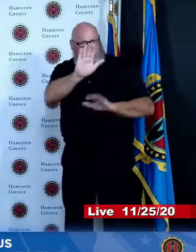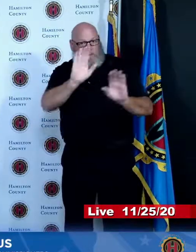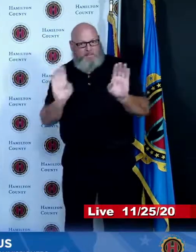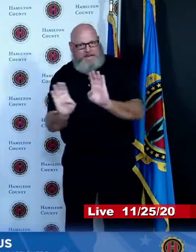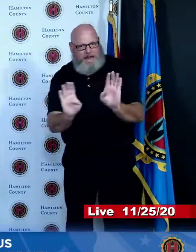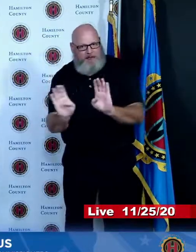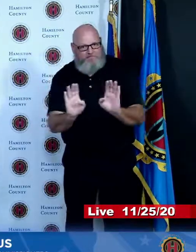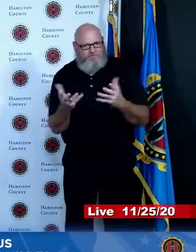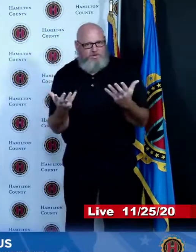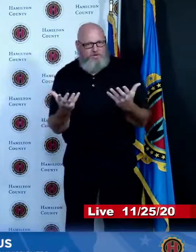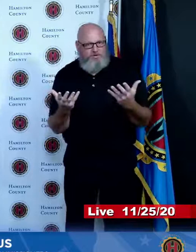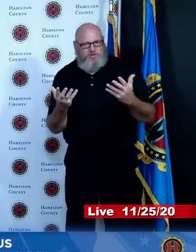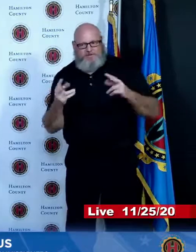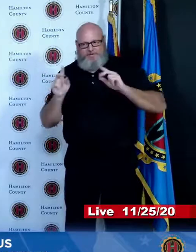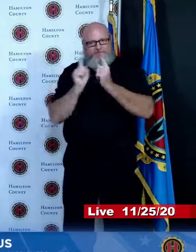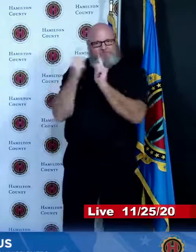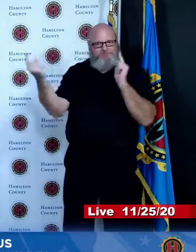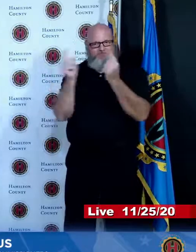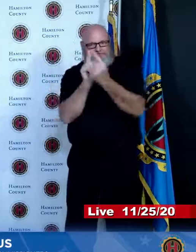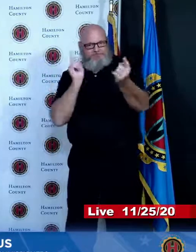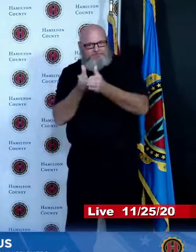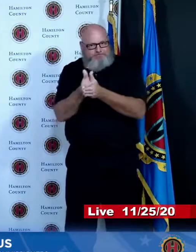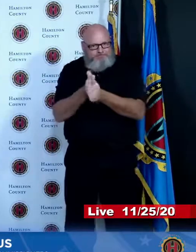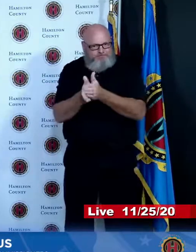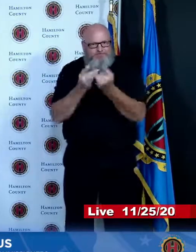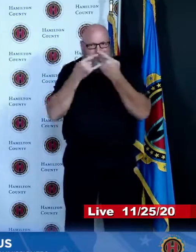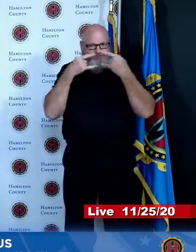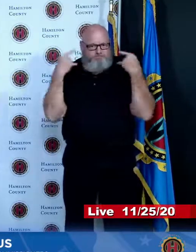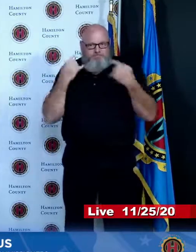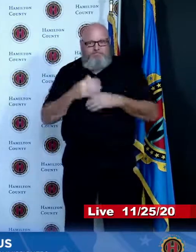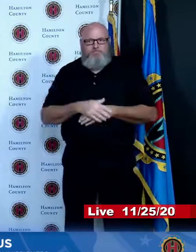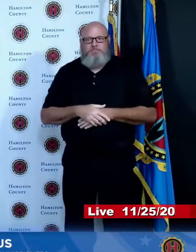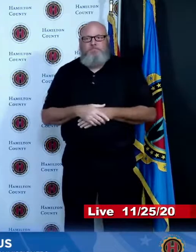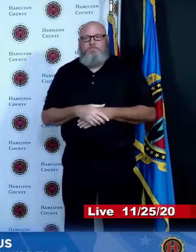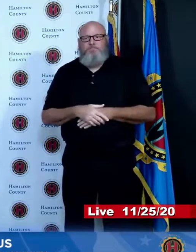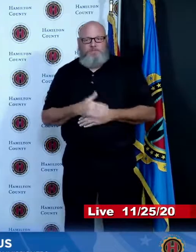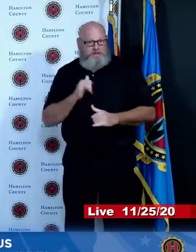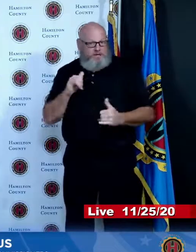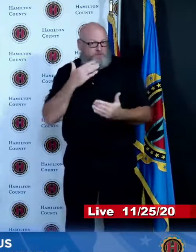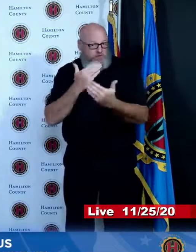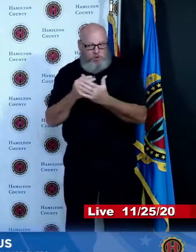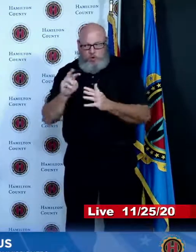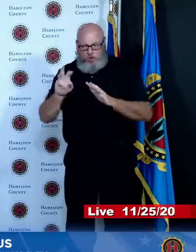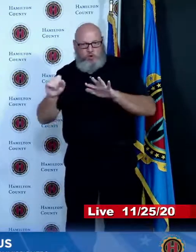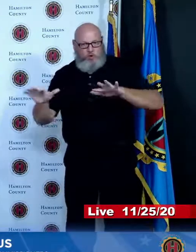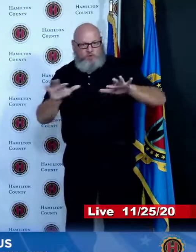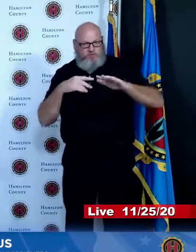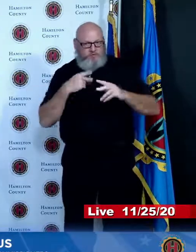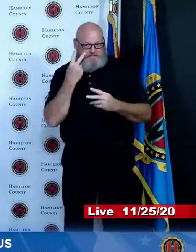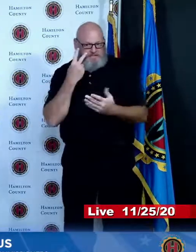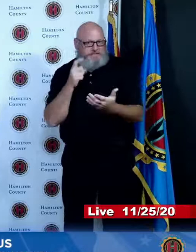yeah so I'm going to talk quickly about the numbers and then Greg obviously will elaborate so